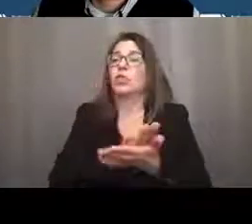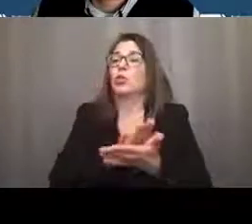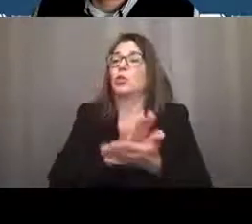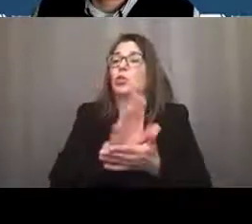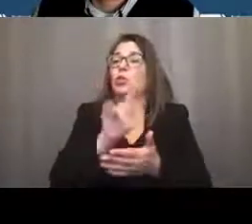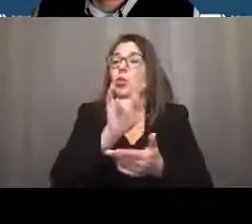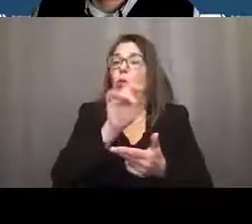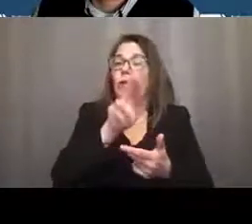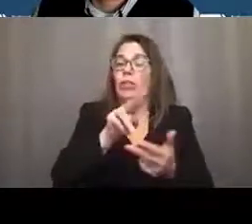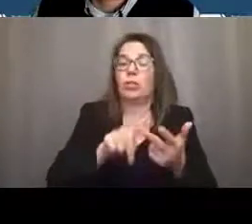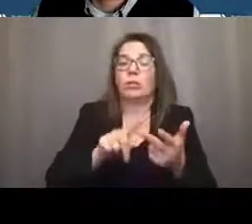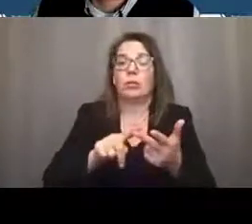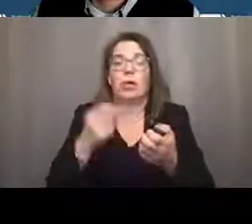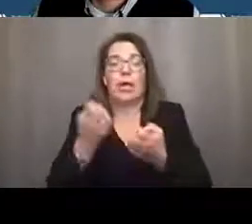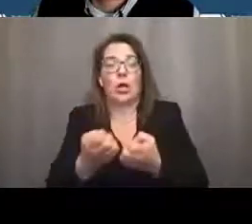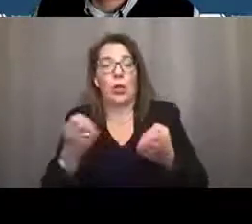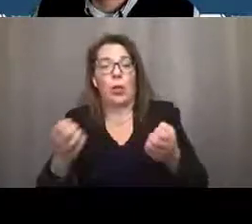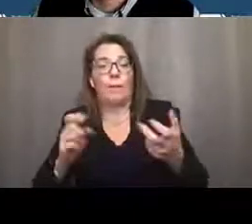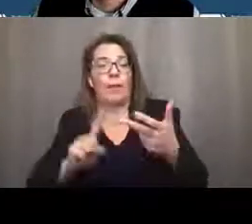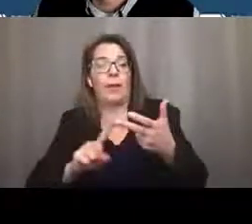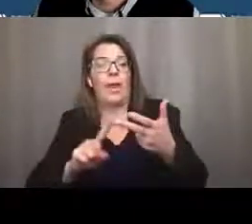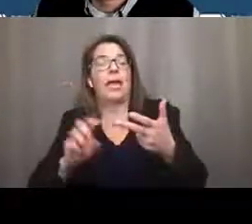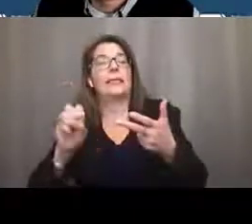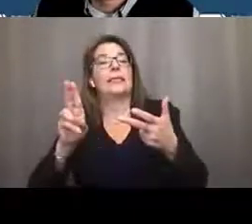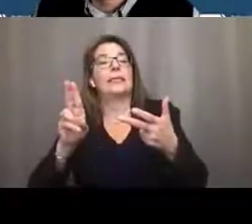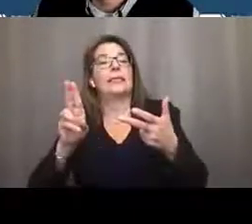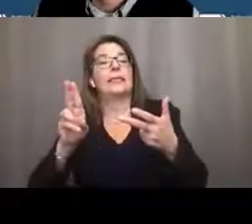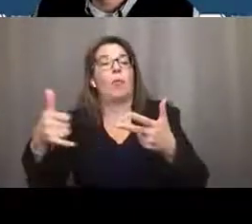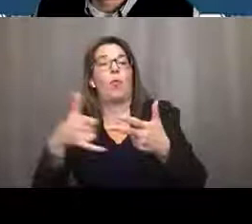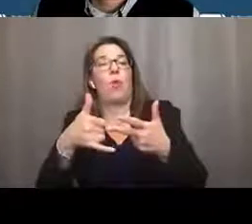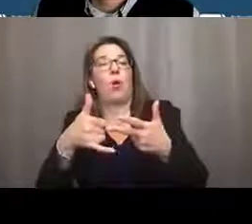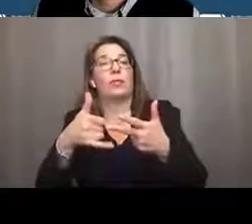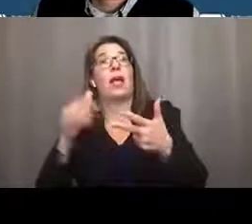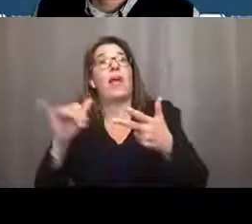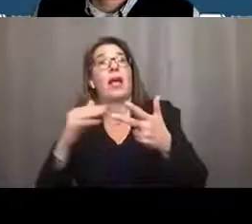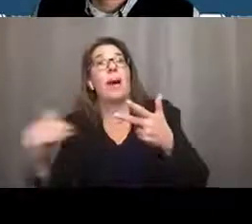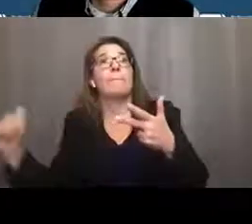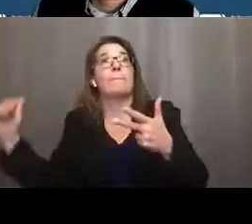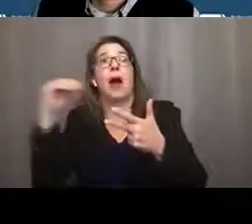equipment and subawards in excess of $25,000.